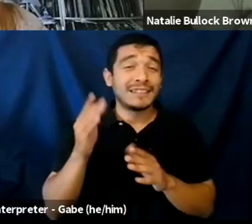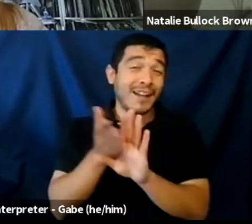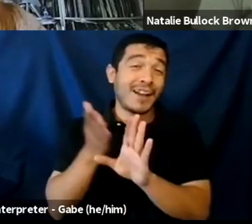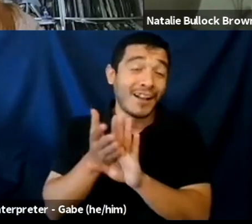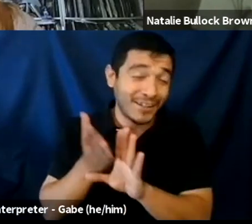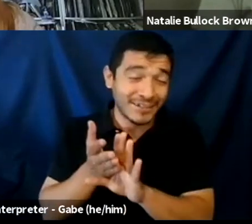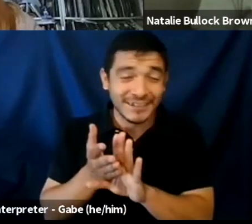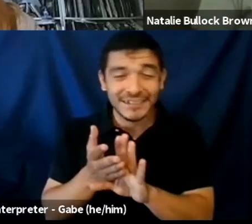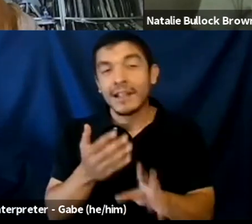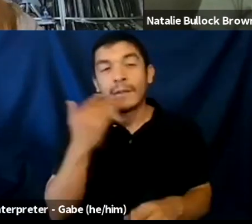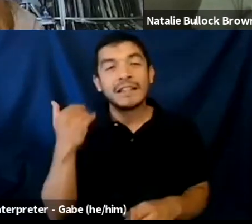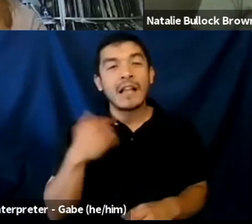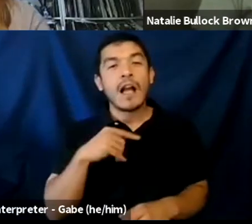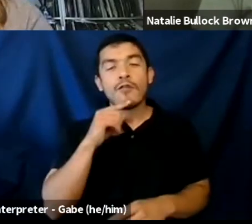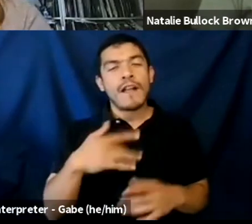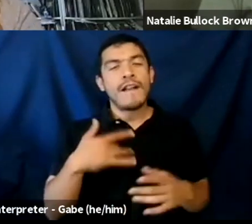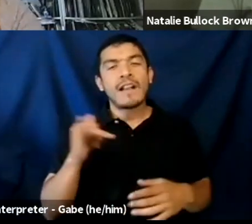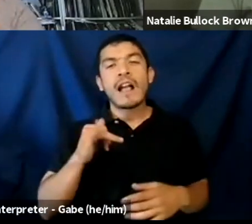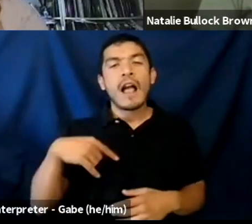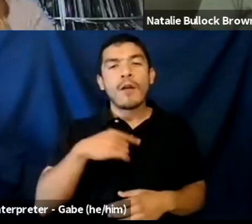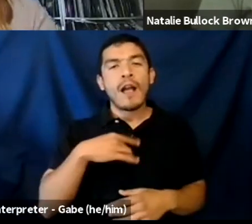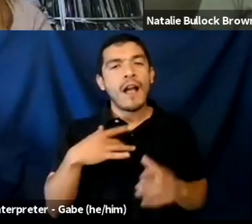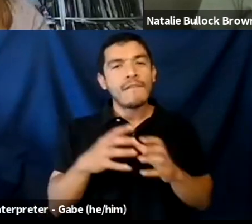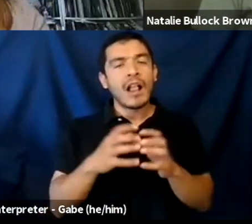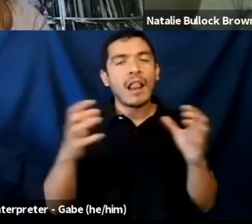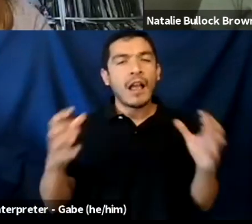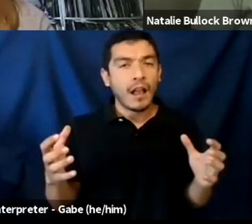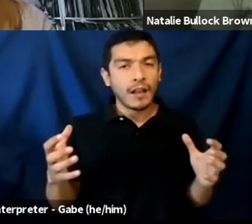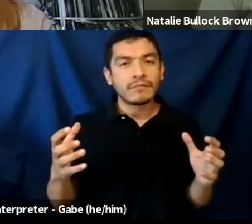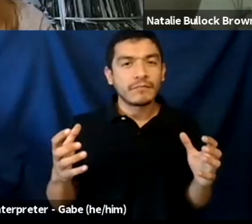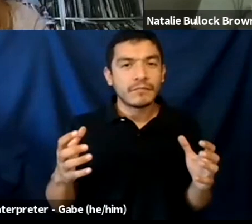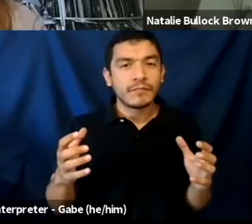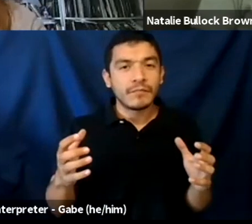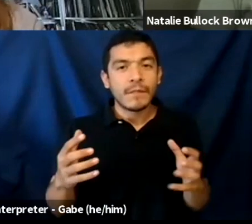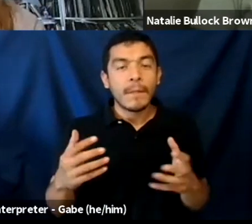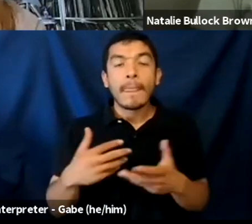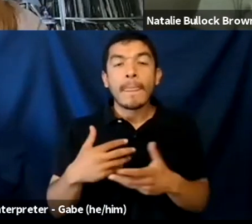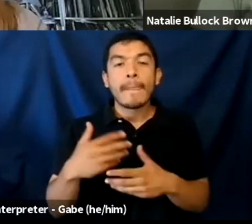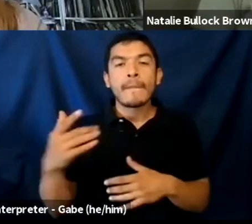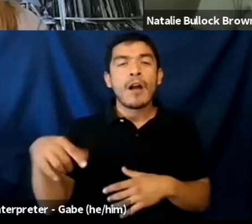Like, I feel like there's a lot that we, and that's why the Dart Center is doing some great work